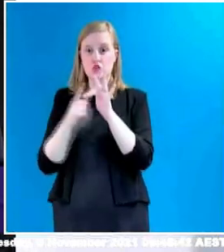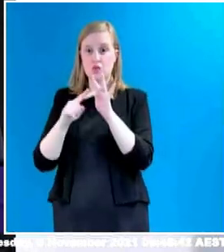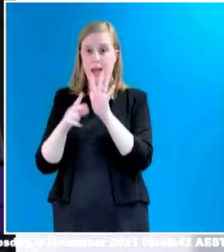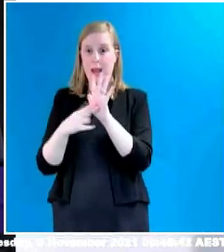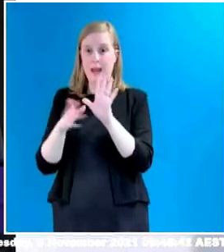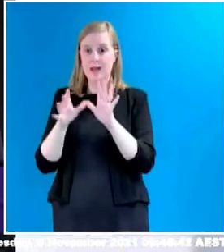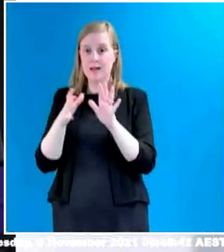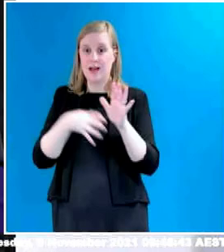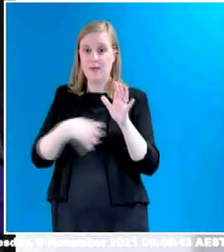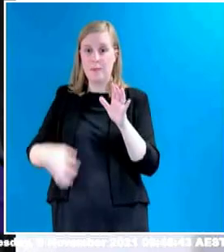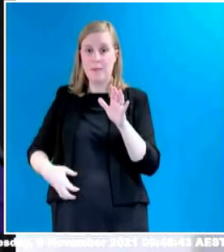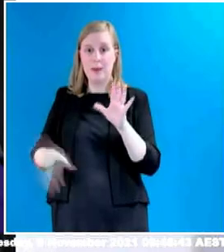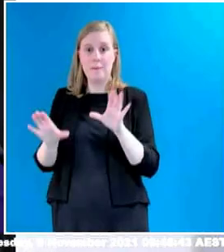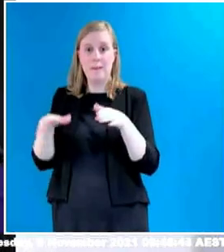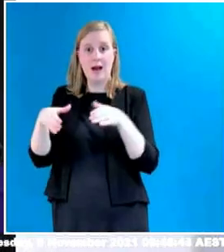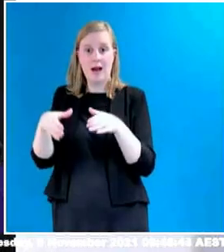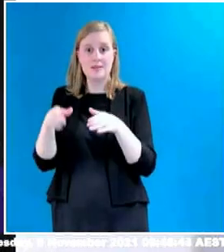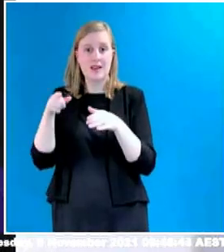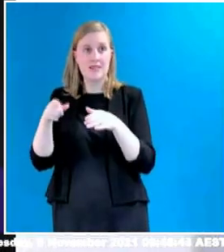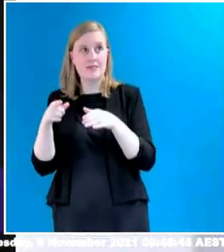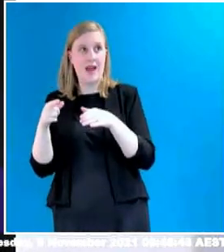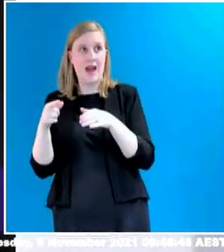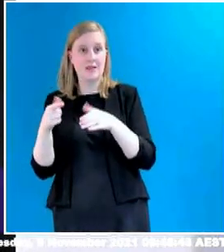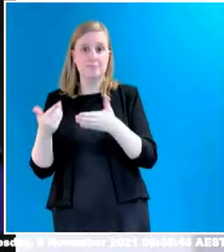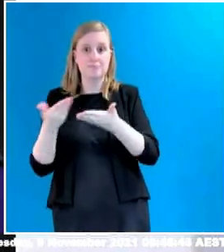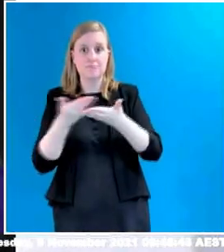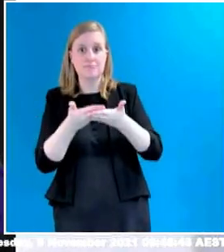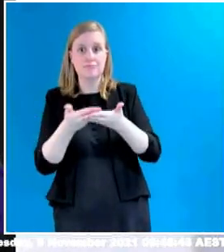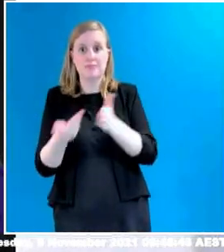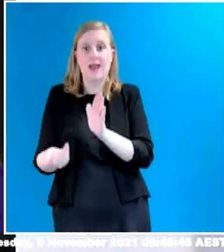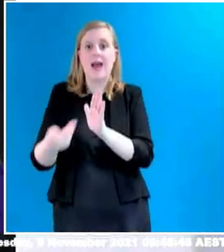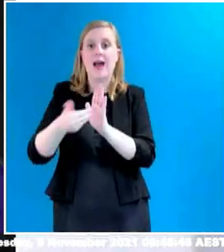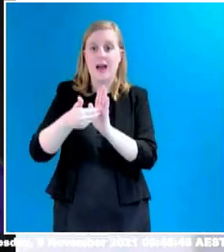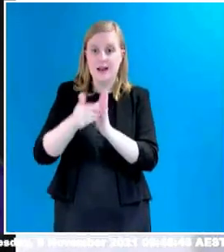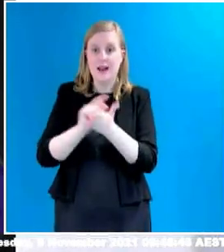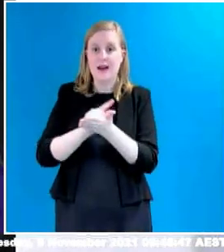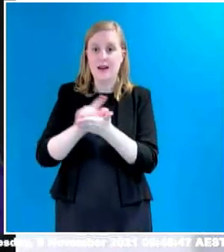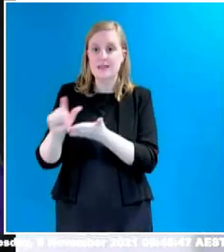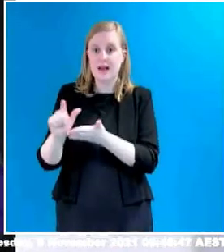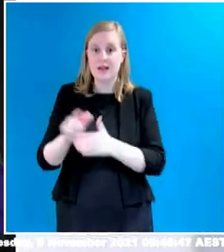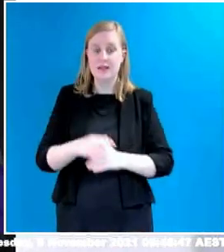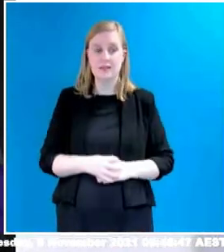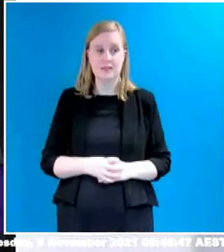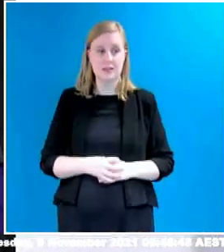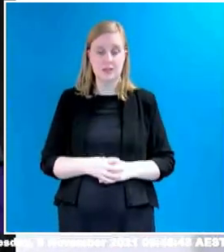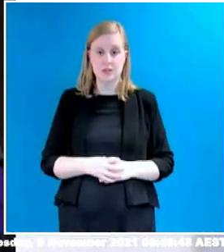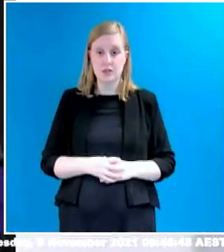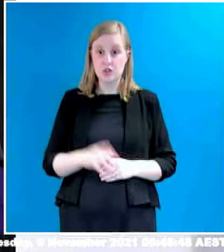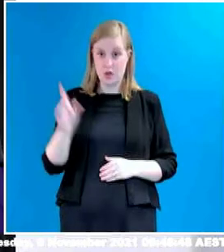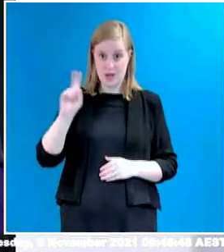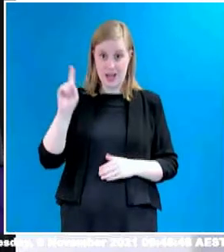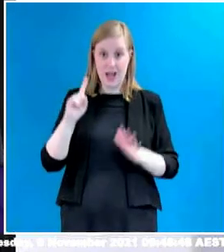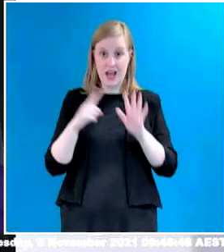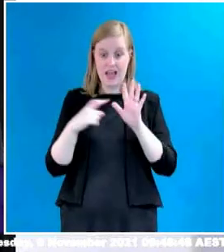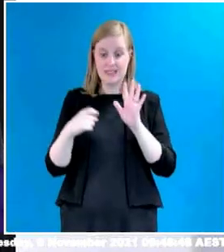cultural rights at a later stage. So the ACT Act at the present time does have some rights we